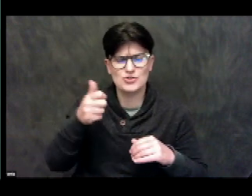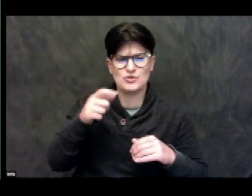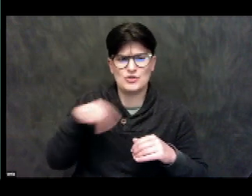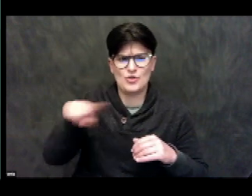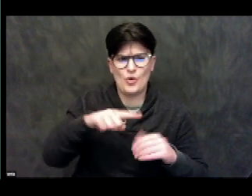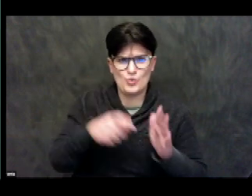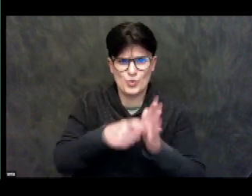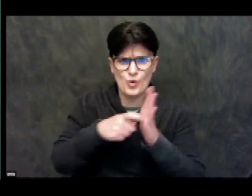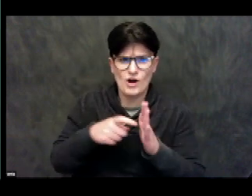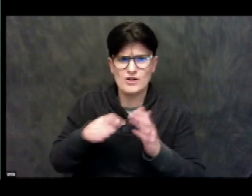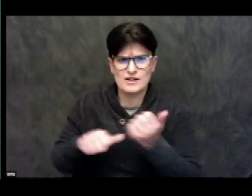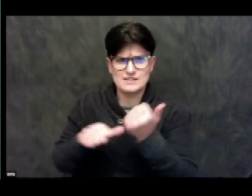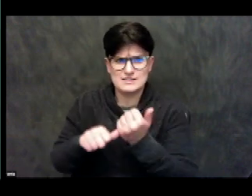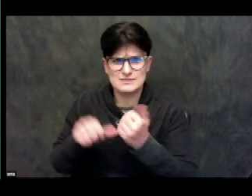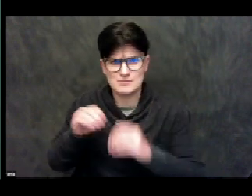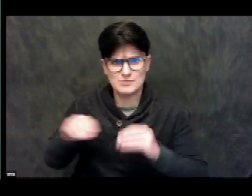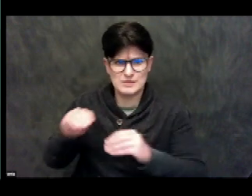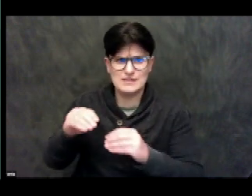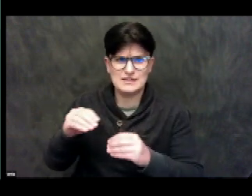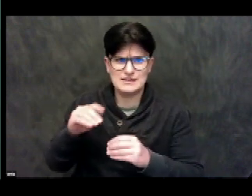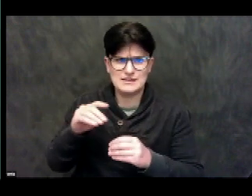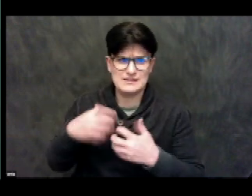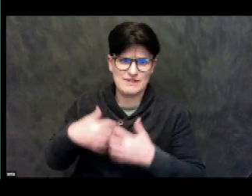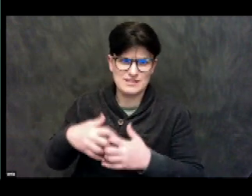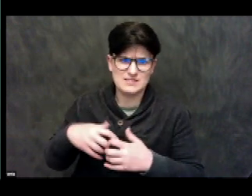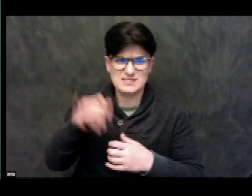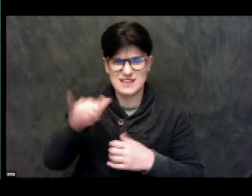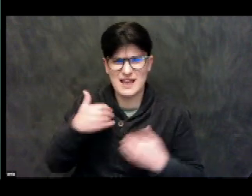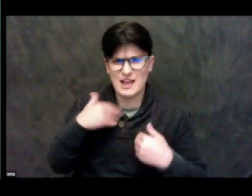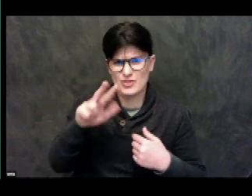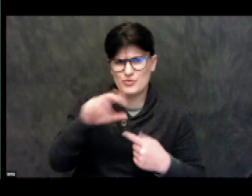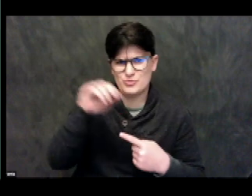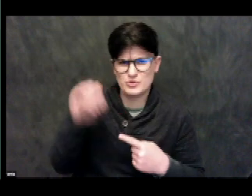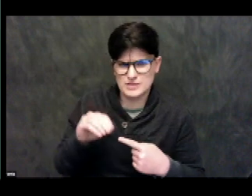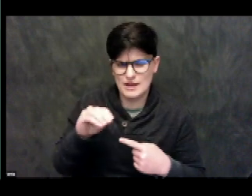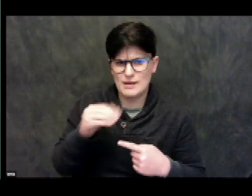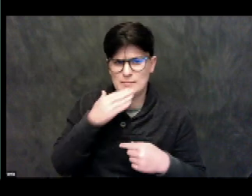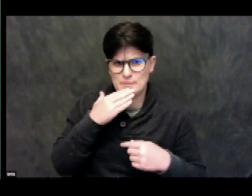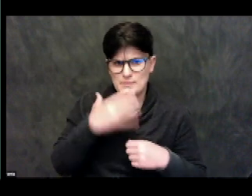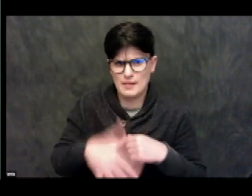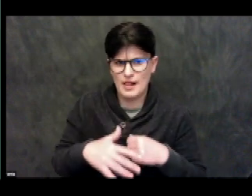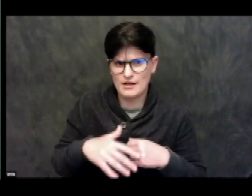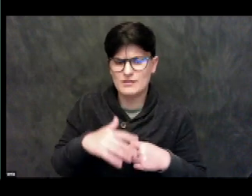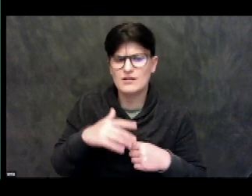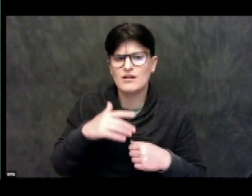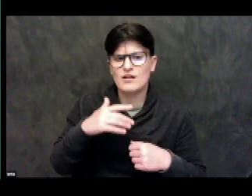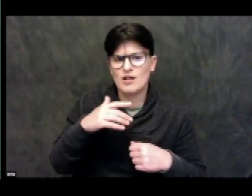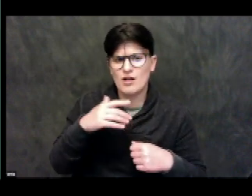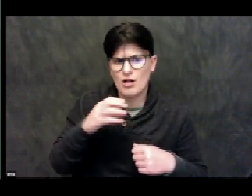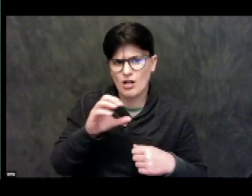So we know that that's probably our highest risk. While this is definitely a conversation and could be a talk in and of itself,